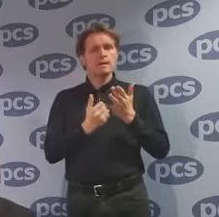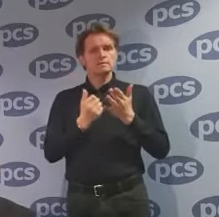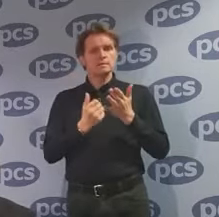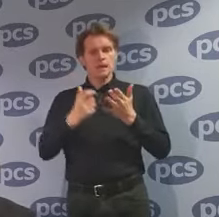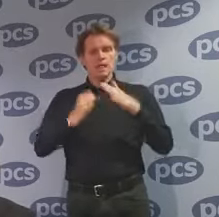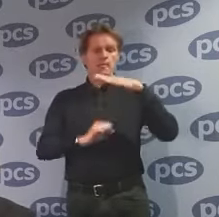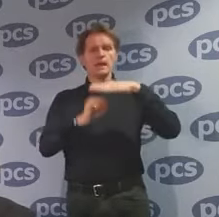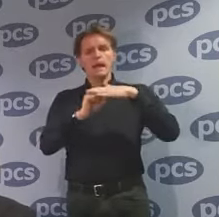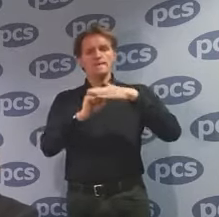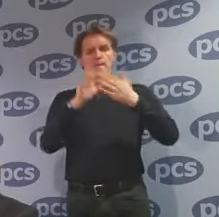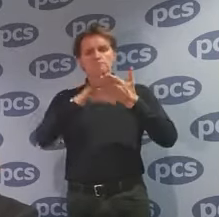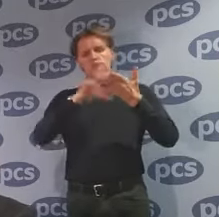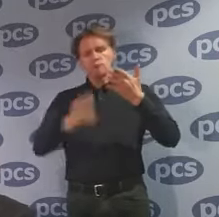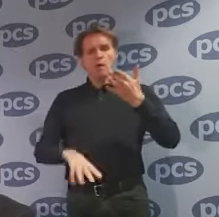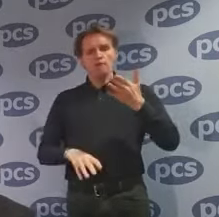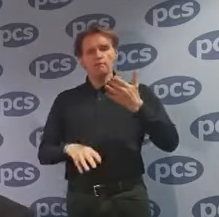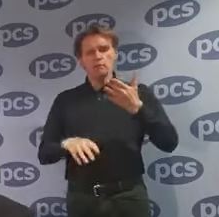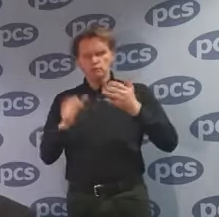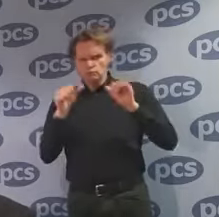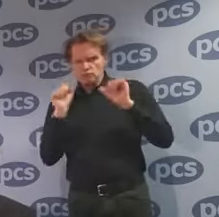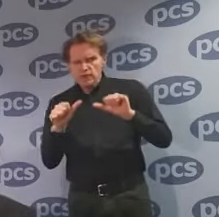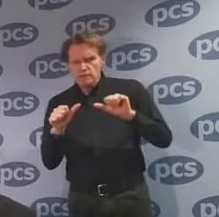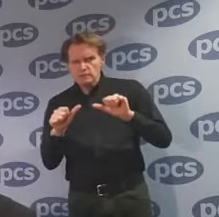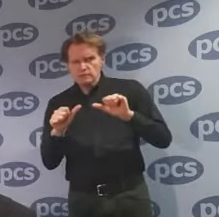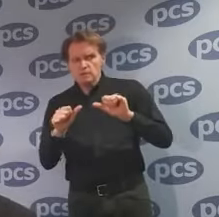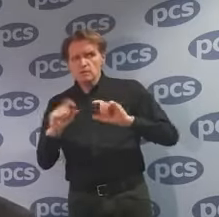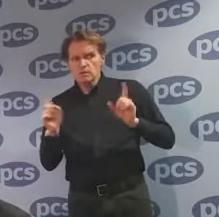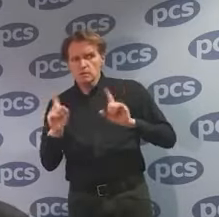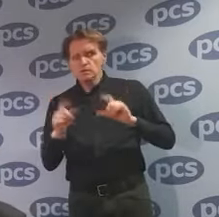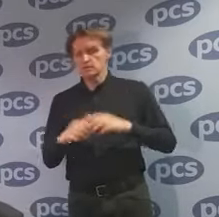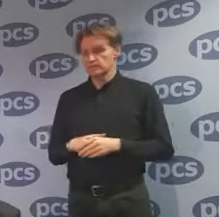correct. Well we'll know soon won't we because I think the Scottish government